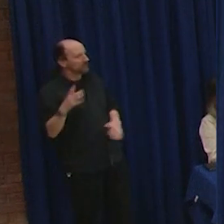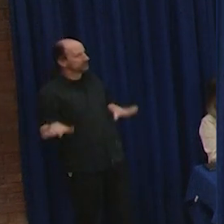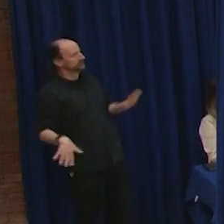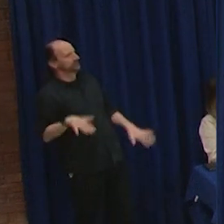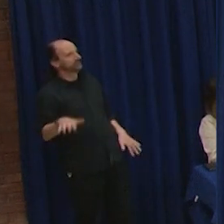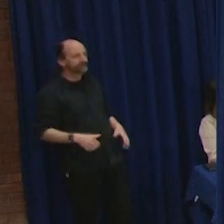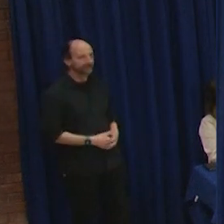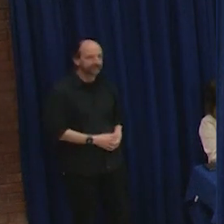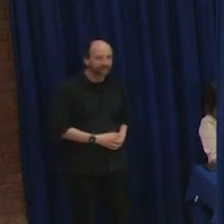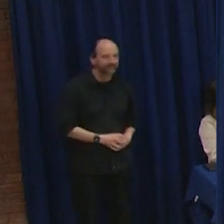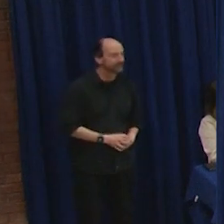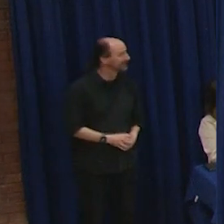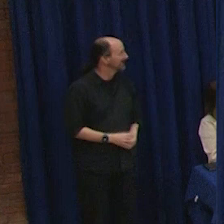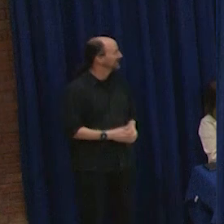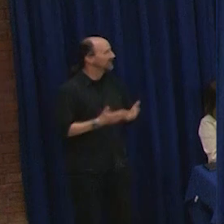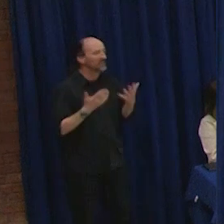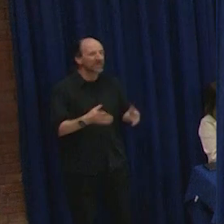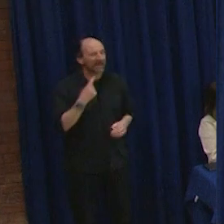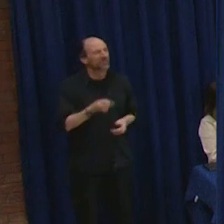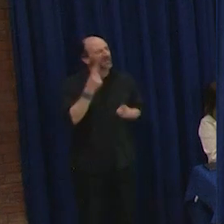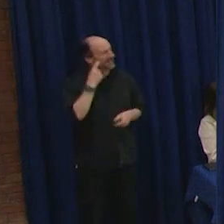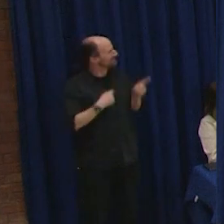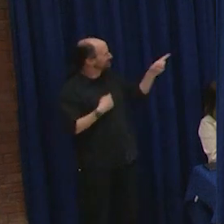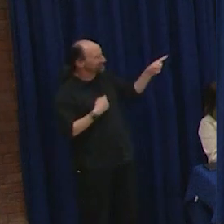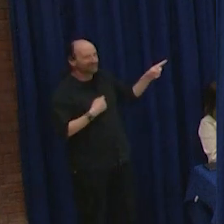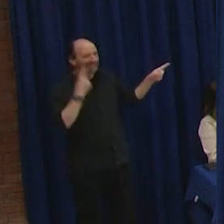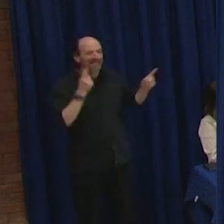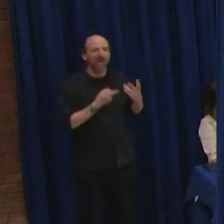we're starting to flip the narrative and we're starting to say there must be absolute reasons